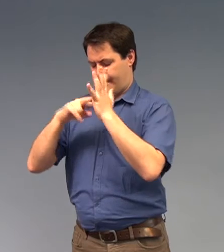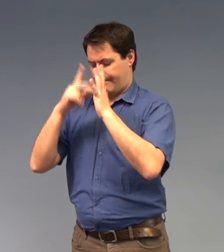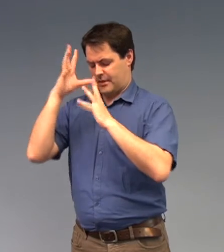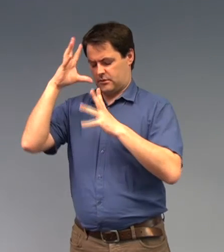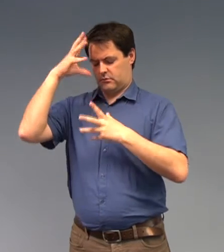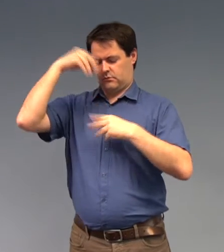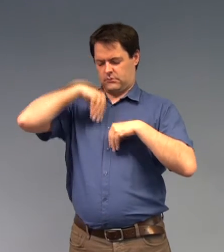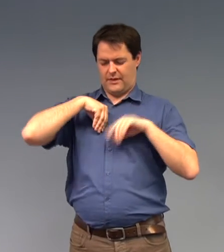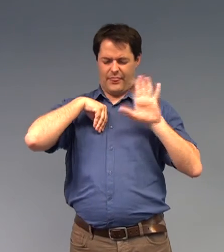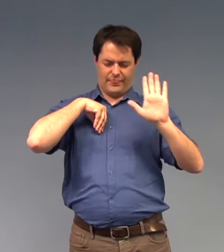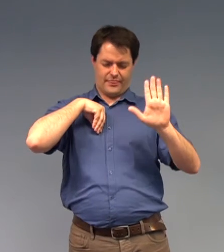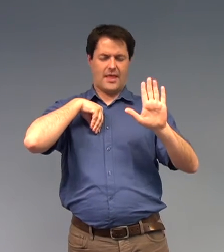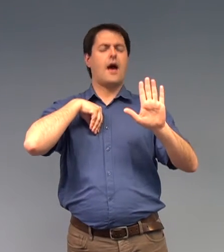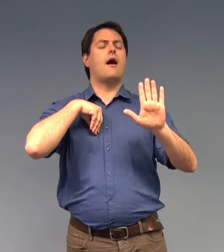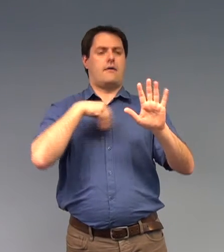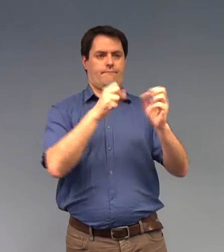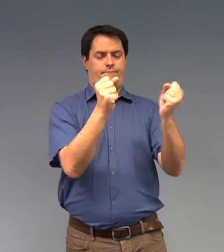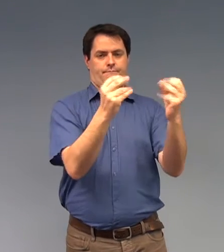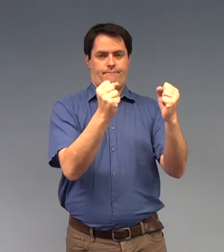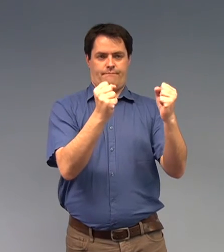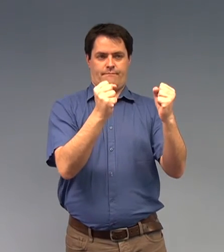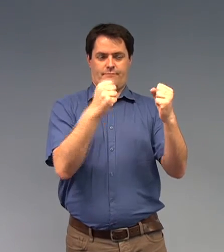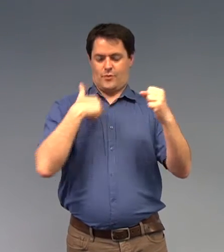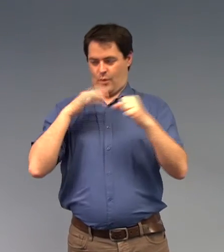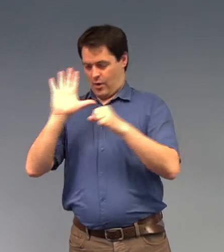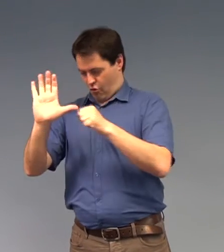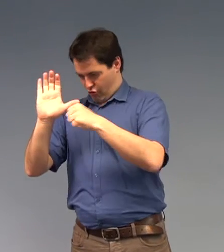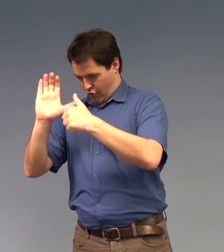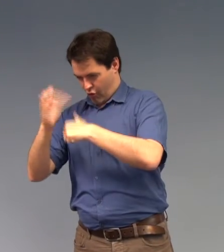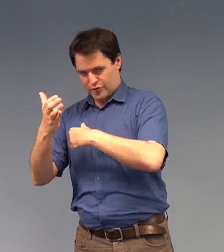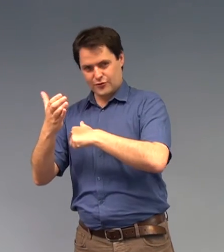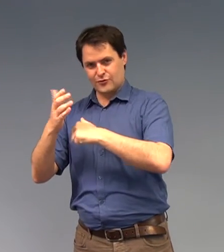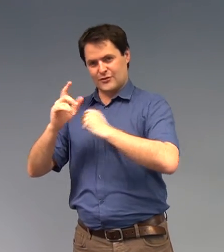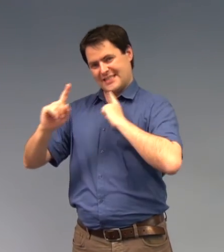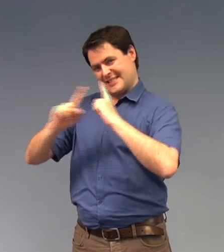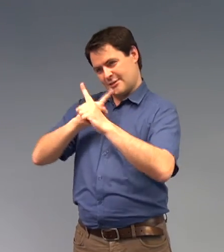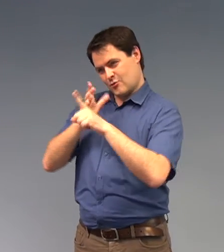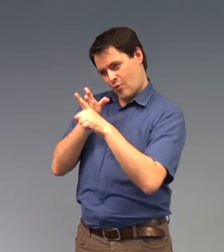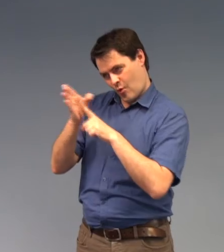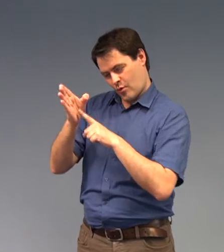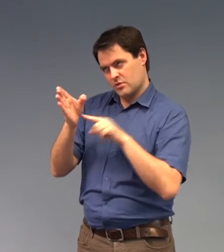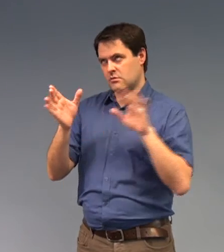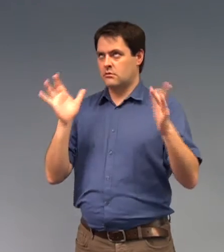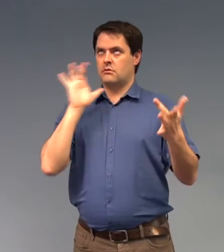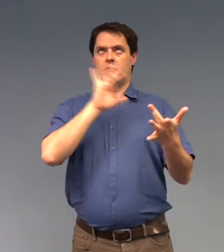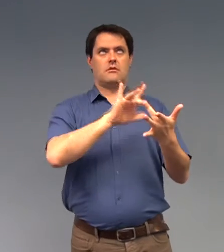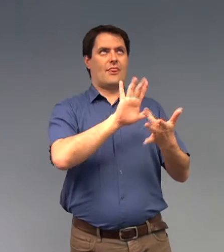So, as an interpreter, I undertake as much effort as possible